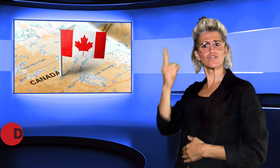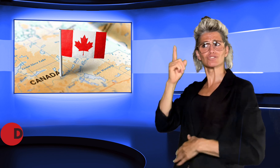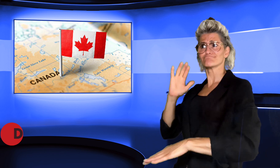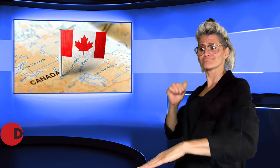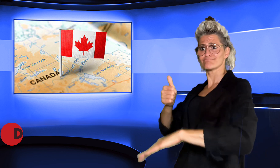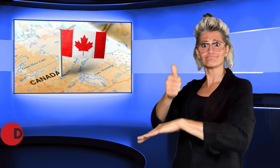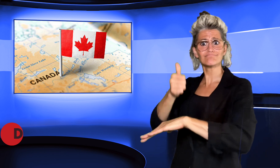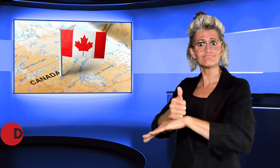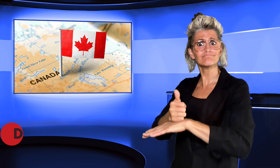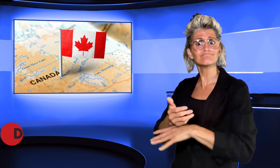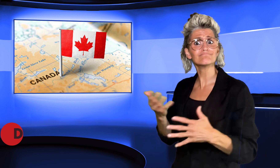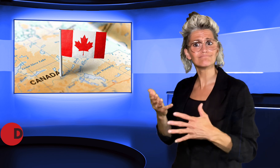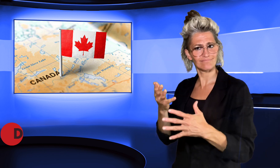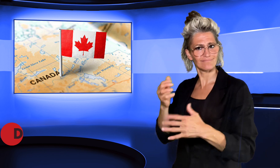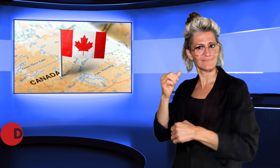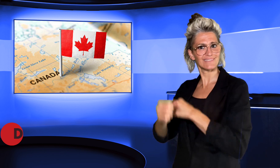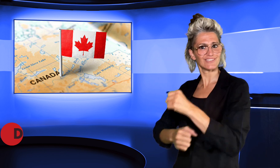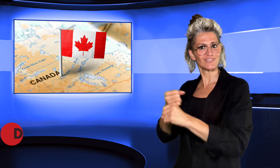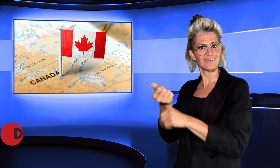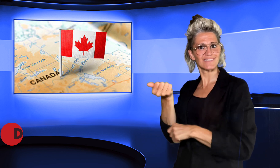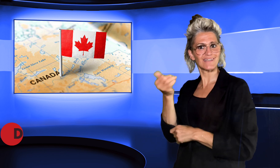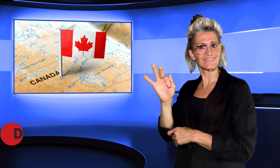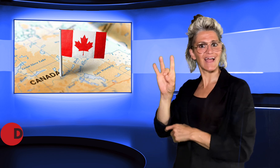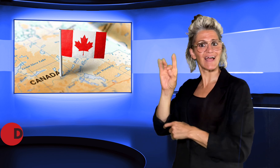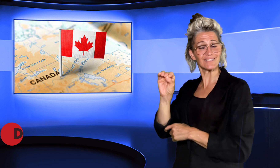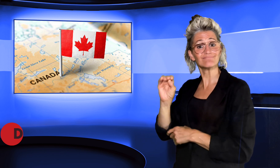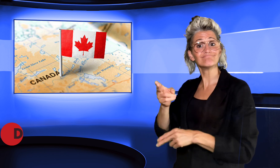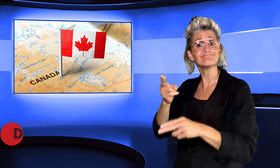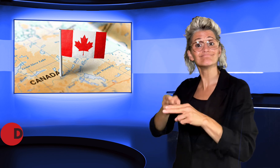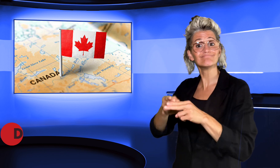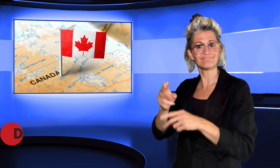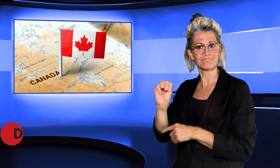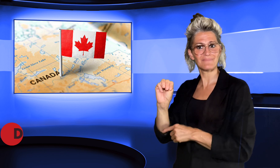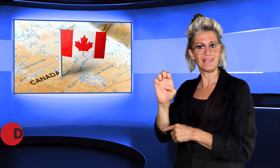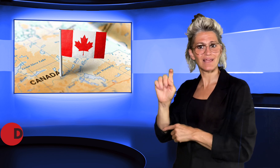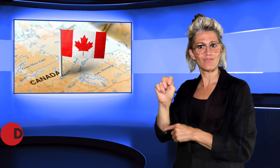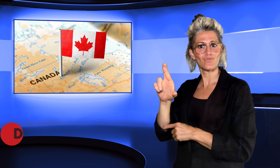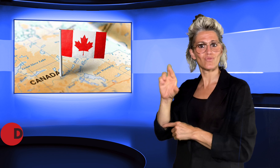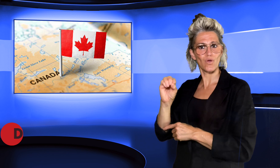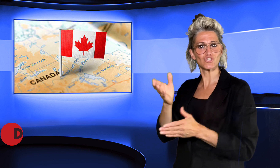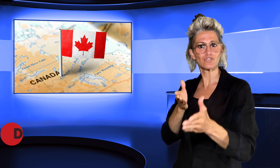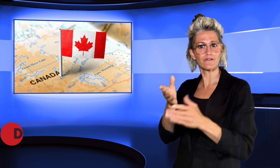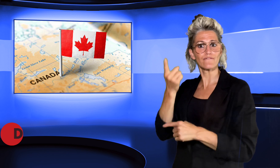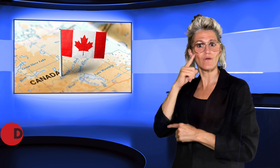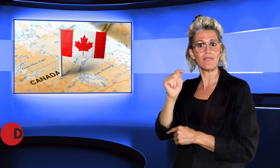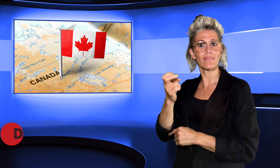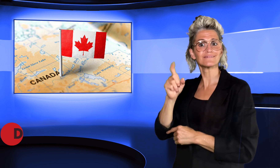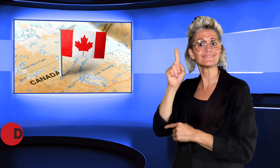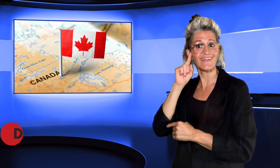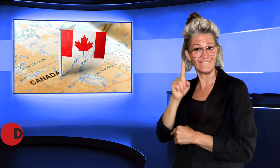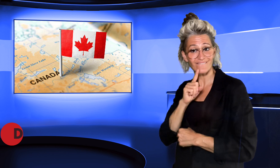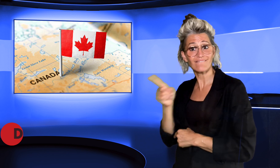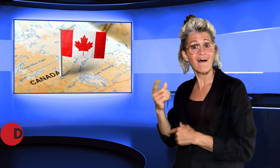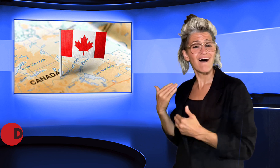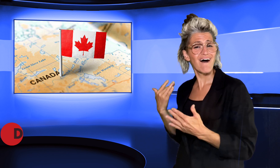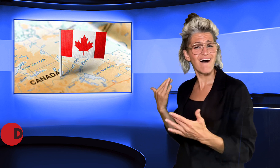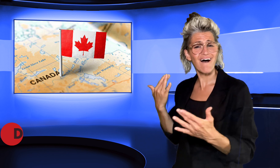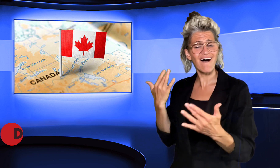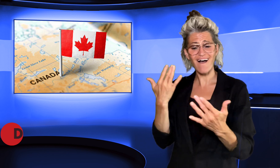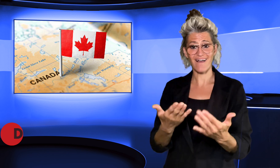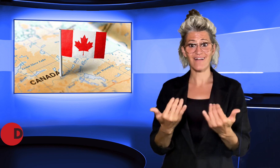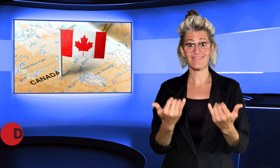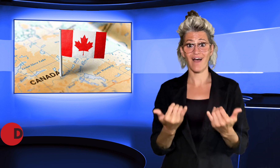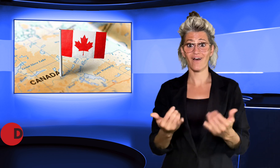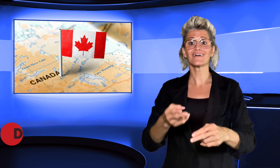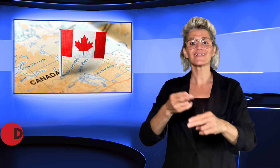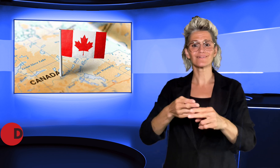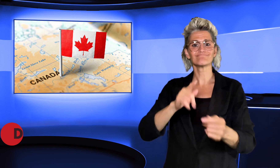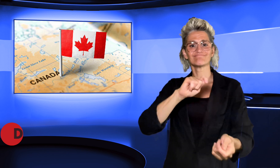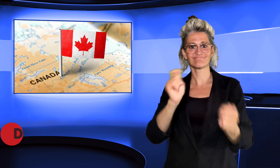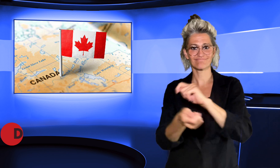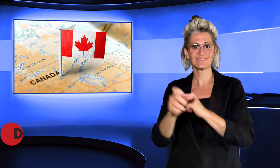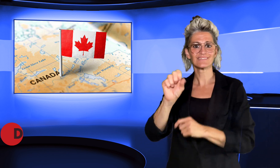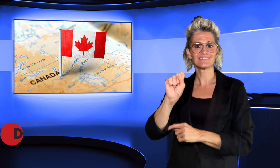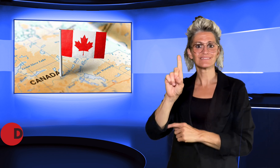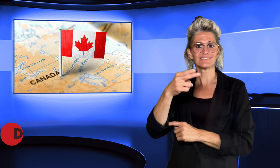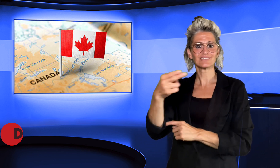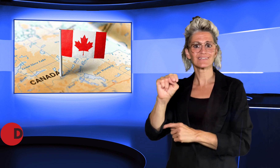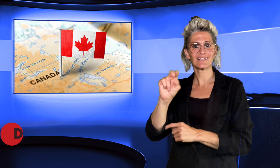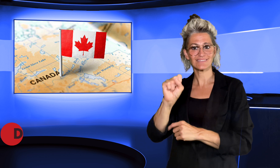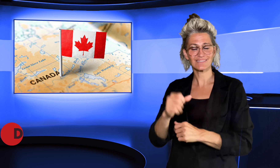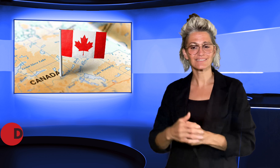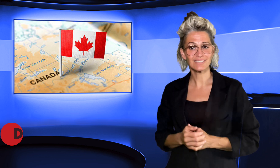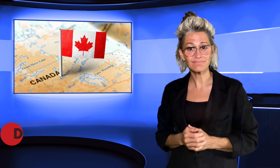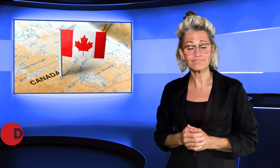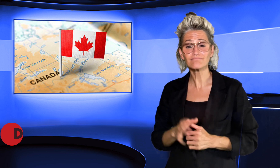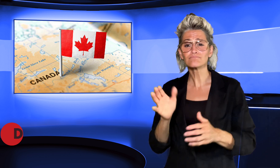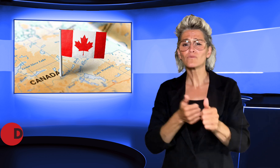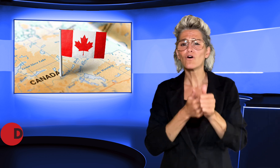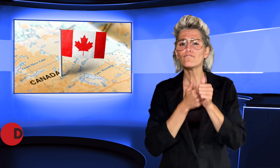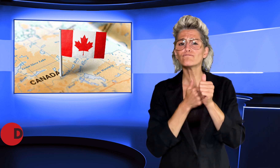it first started as Metro Services for the Deaf in 1980 and is now known as SDHHNS.